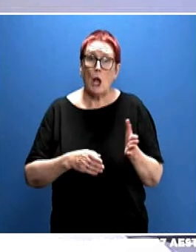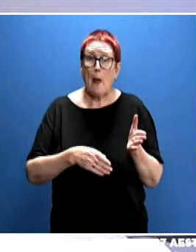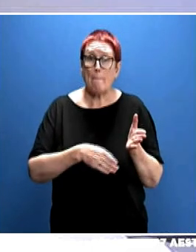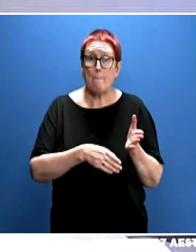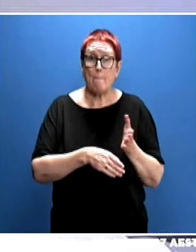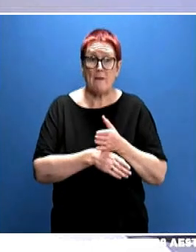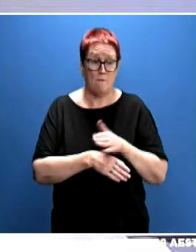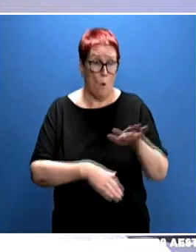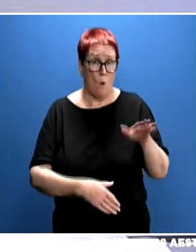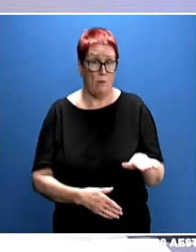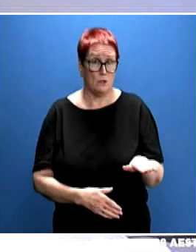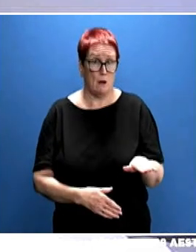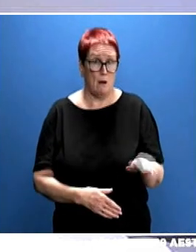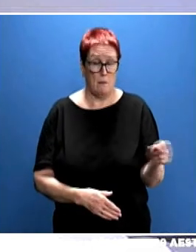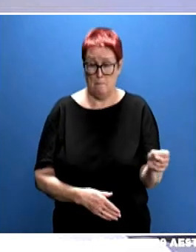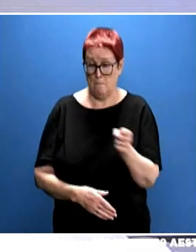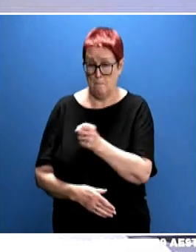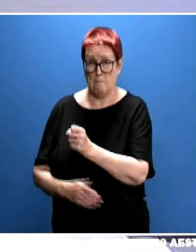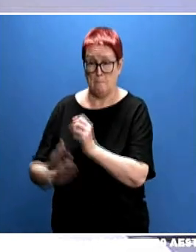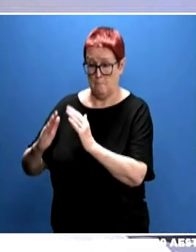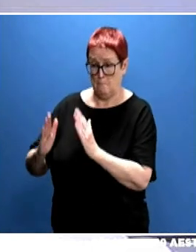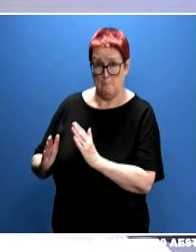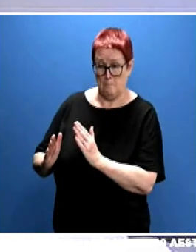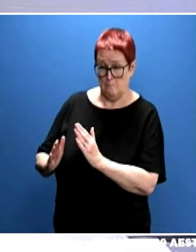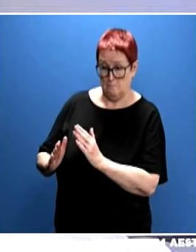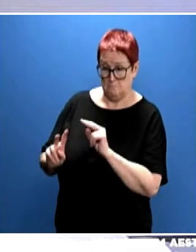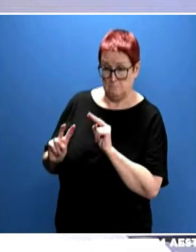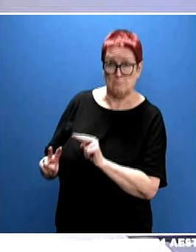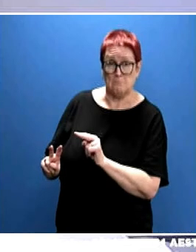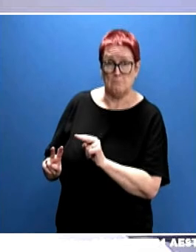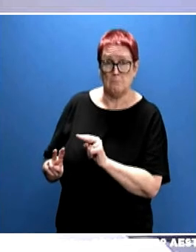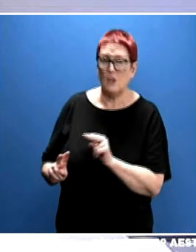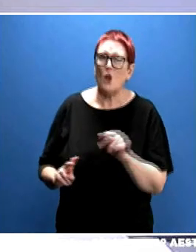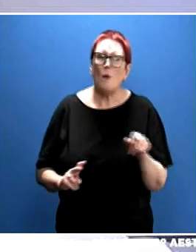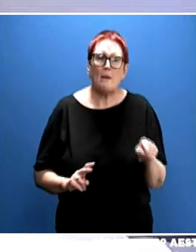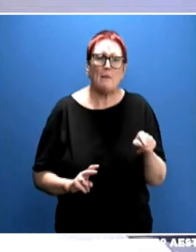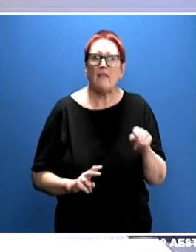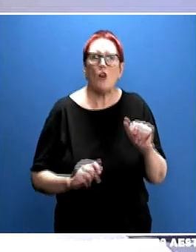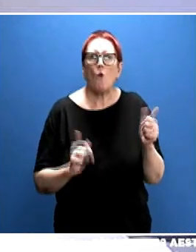into the secure facility, the child will be in out-of-home care of one kind or another?